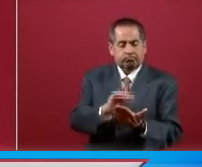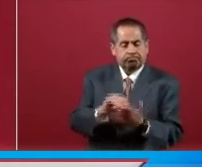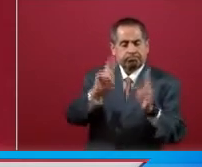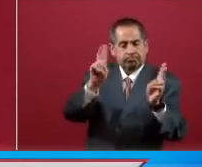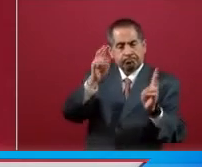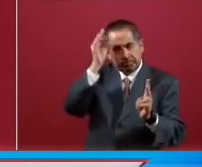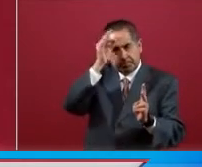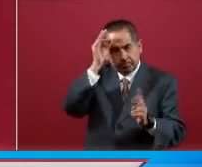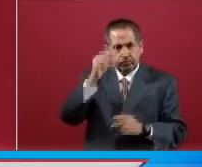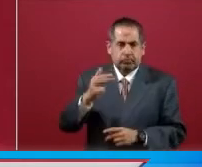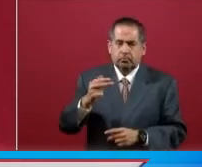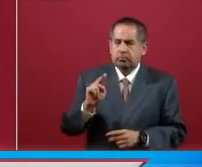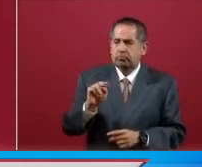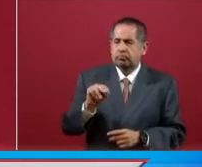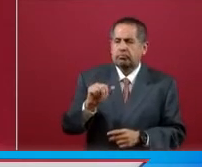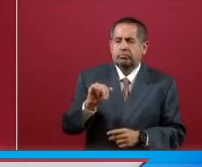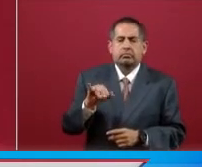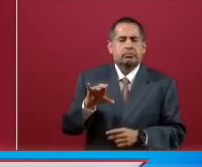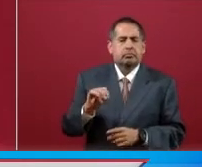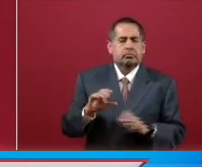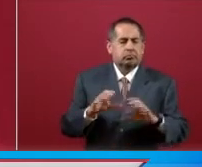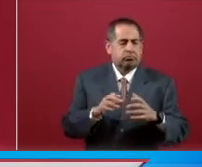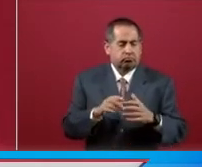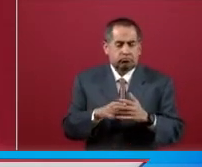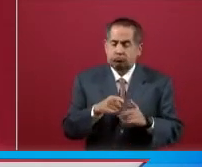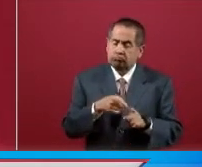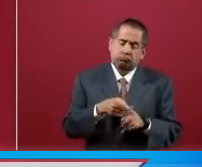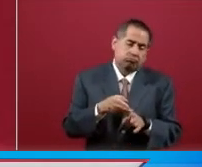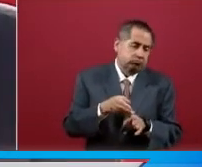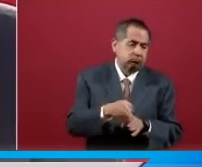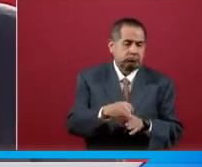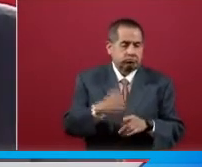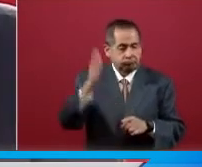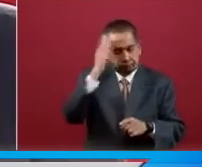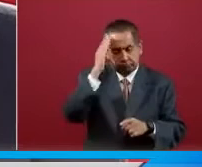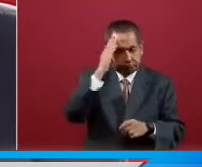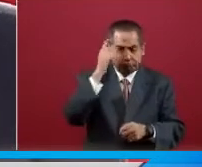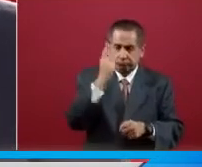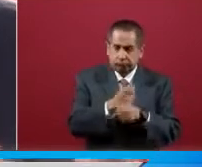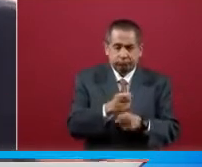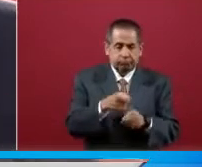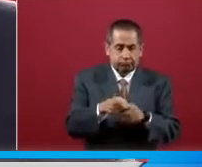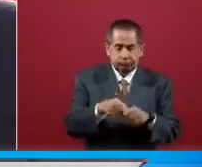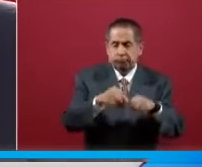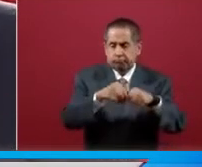The position of the President is to have humanism as a common core although the revision of the study plans